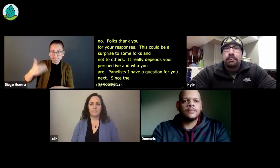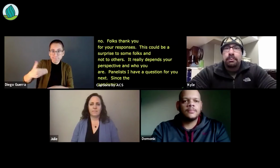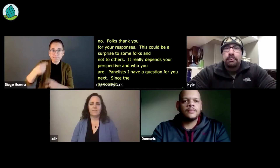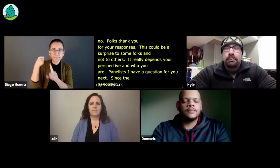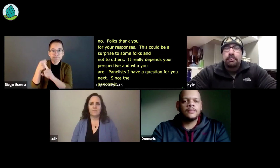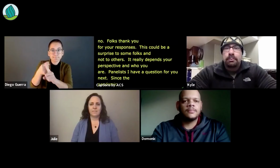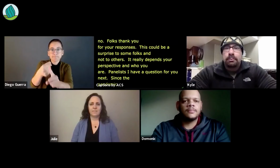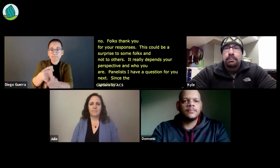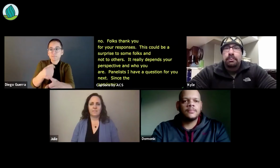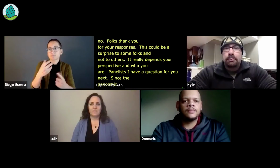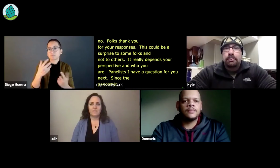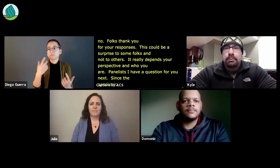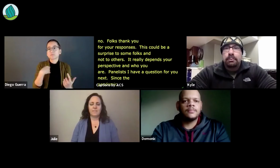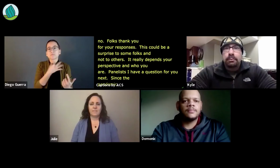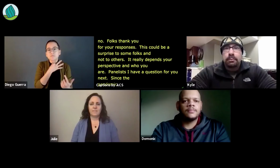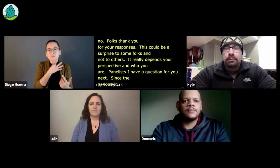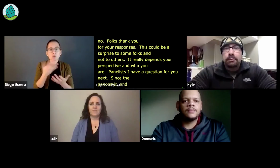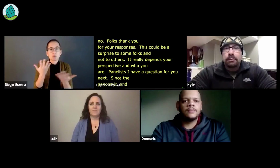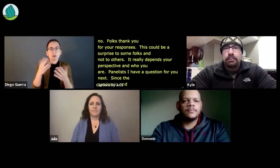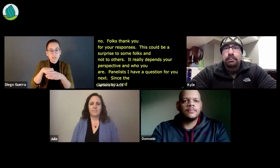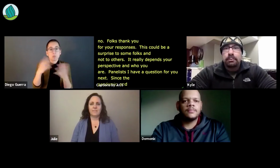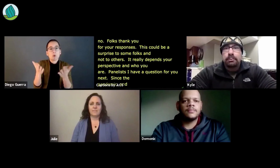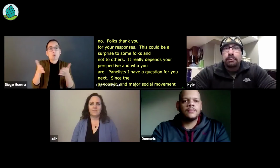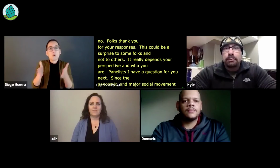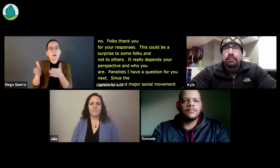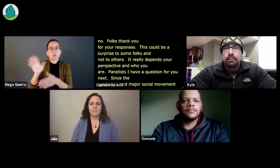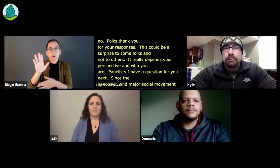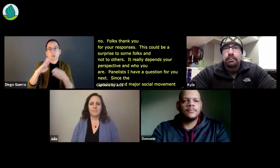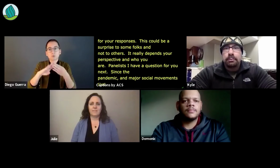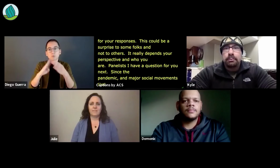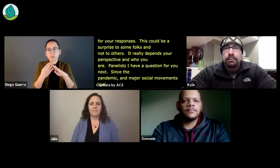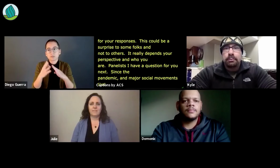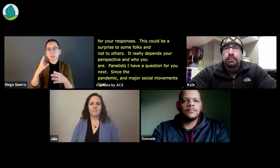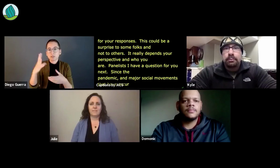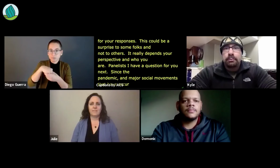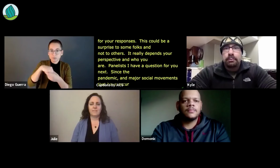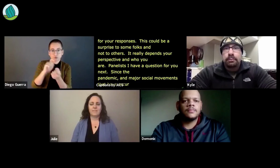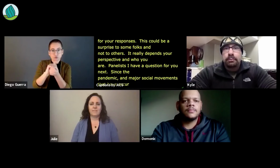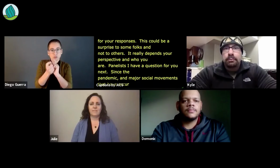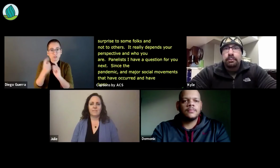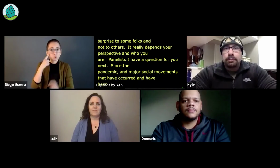in this very busy year, I'm curious in what ways did community engagement for you